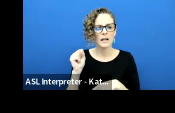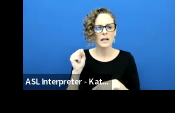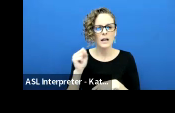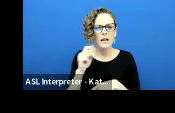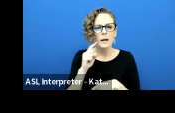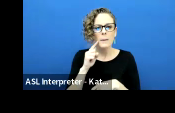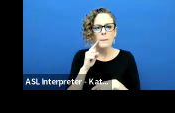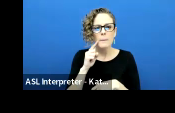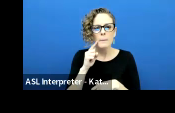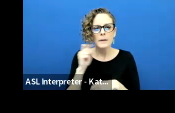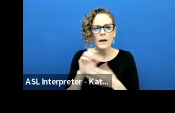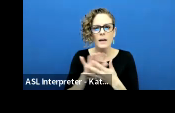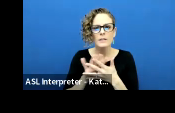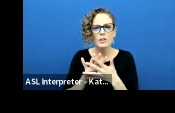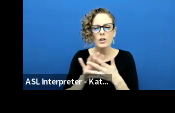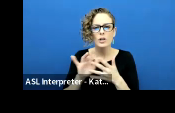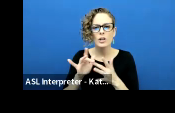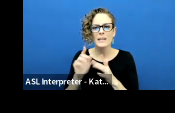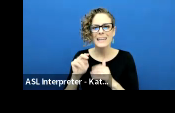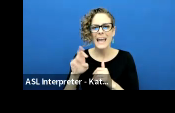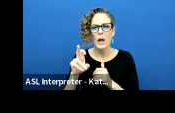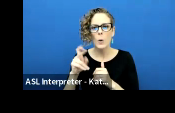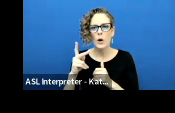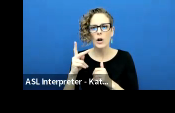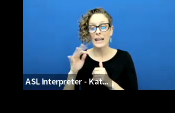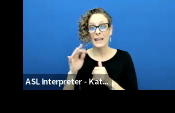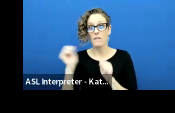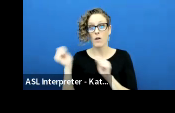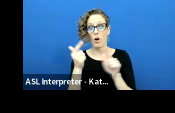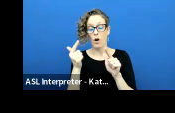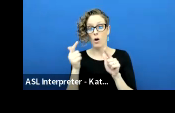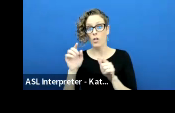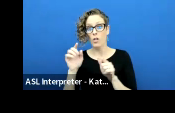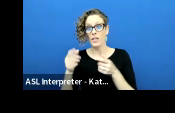every device on your network if it's a zigbee or Z-Wave just needs to talk to the next nearest